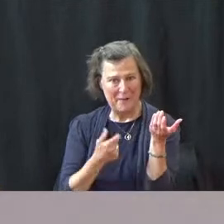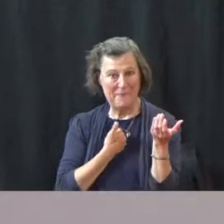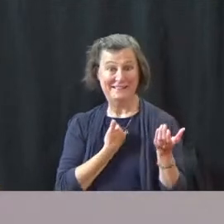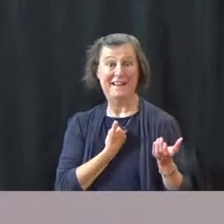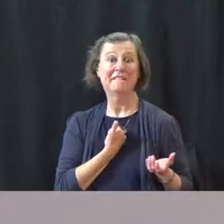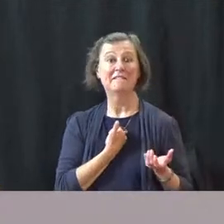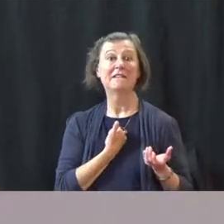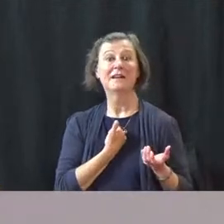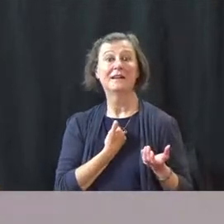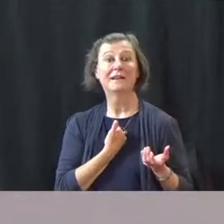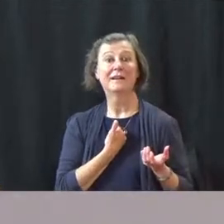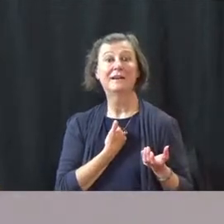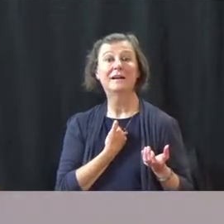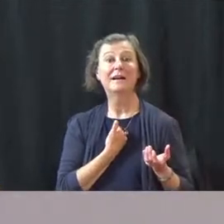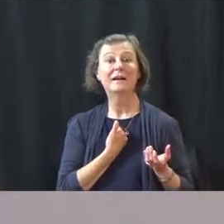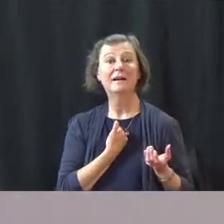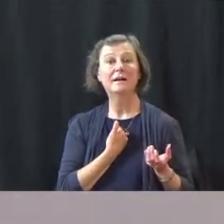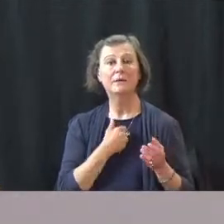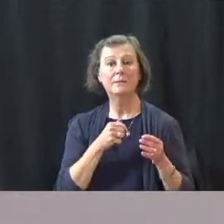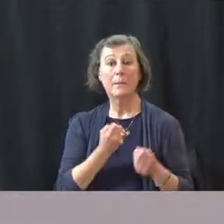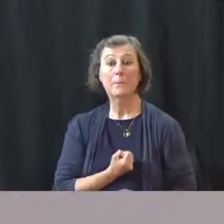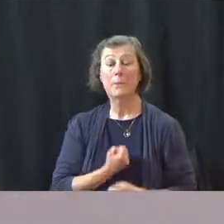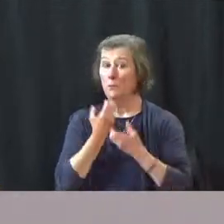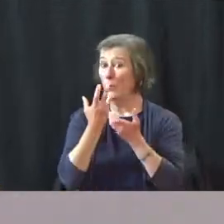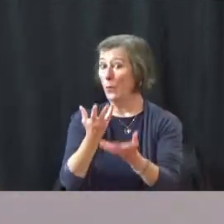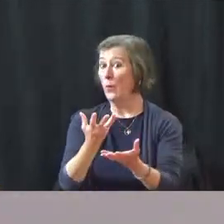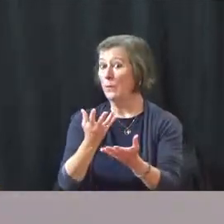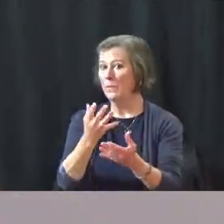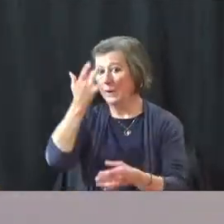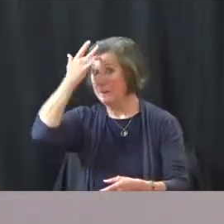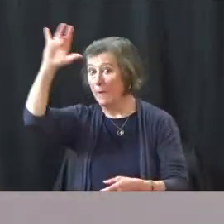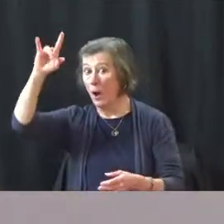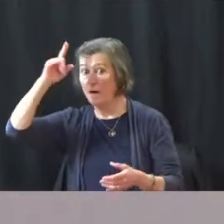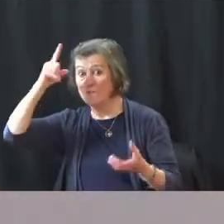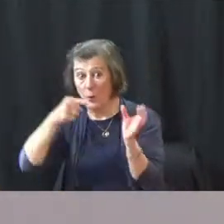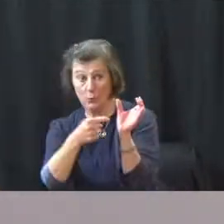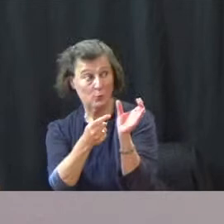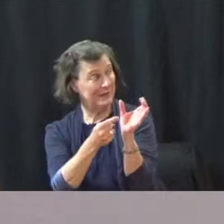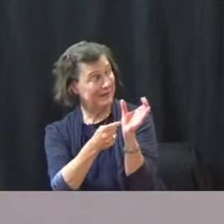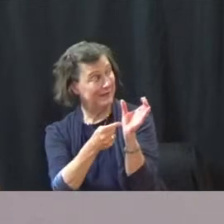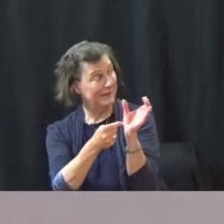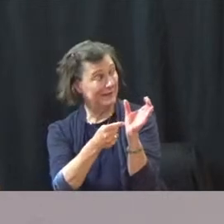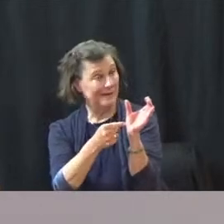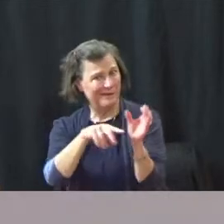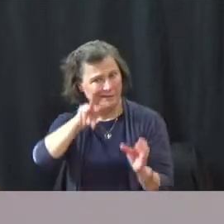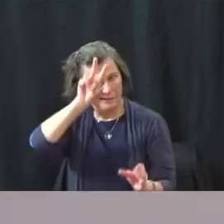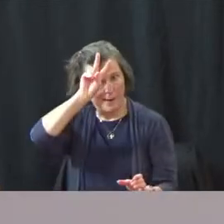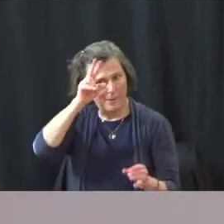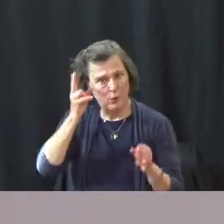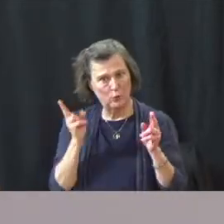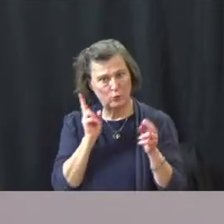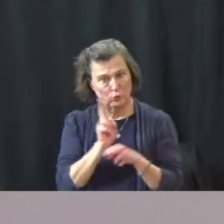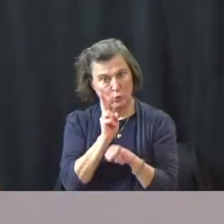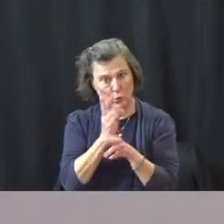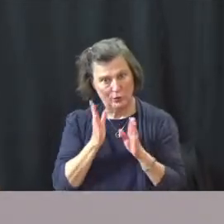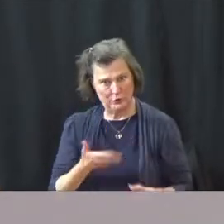The poem "smart phone - dumb user" by rick w.